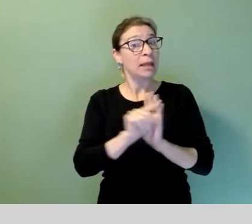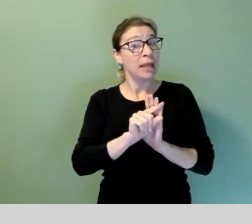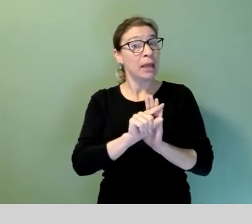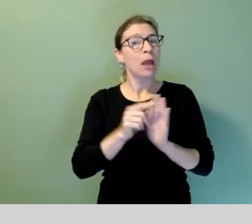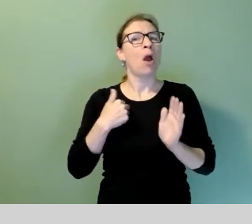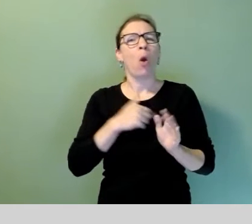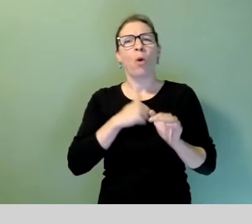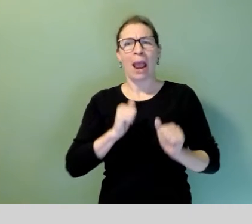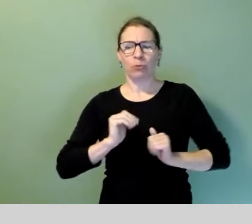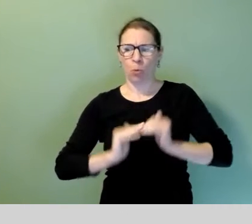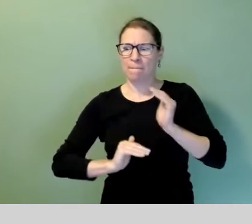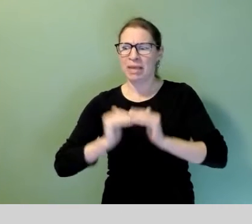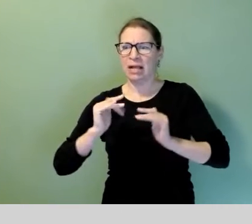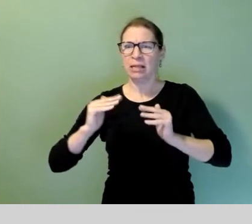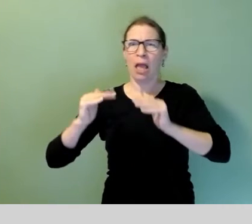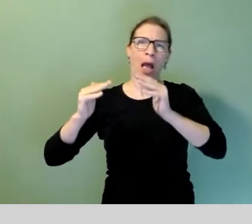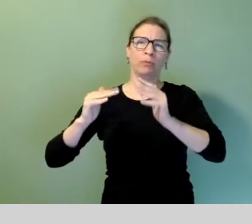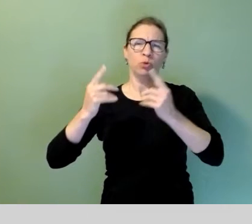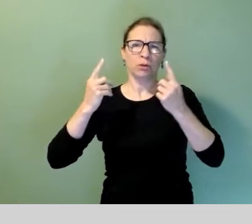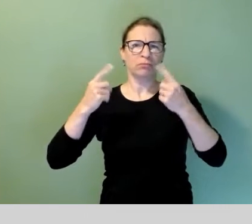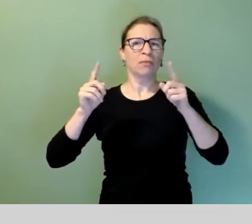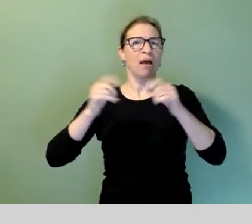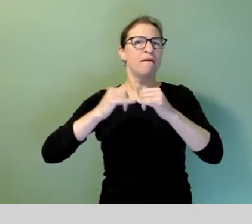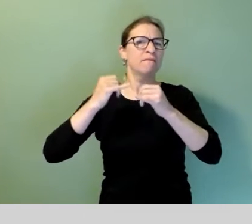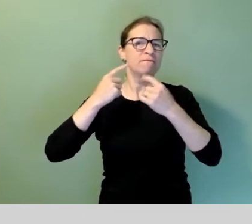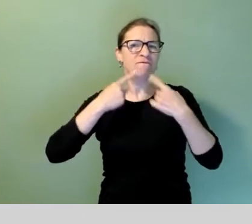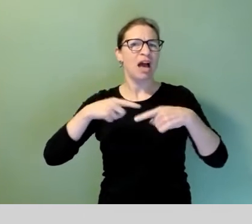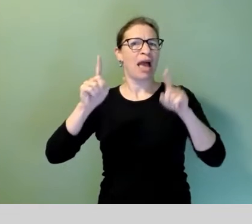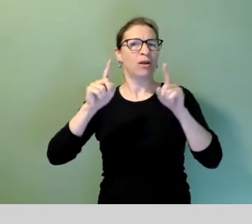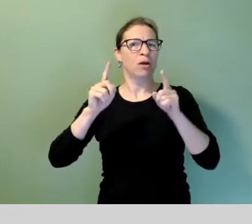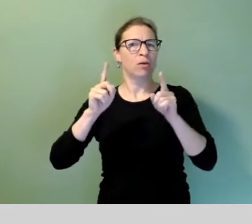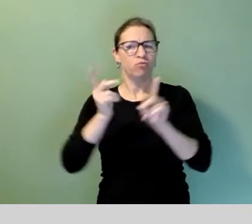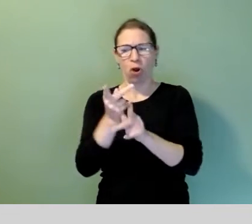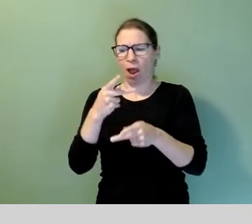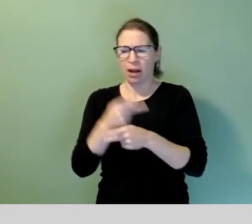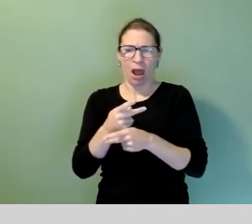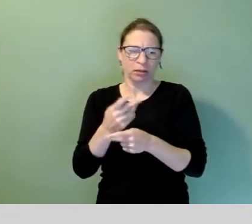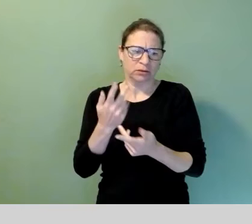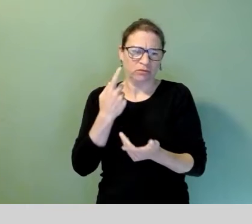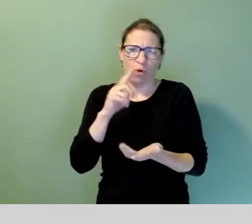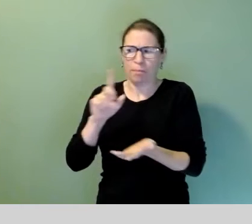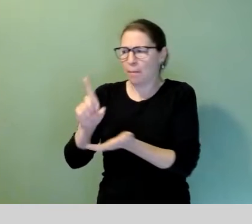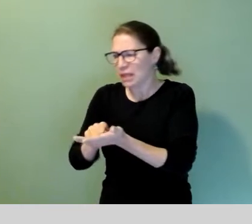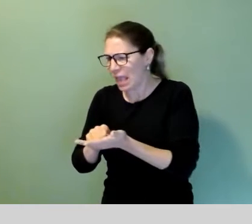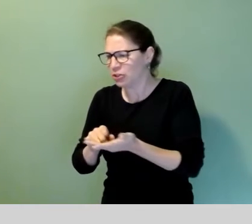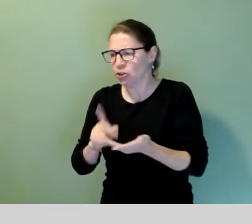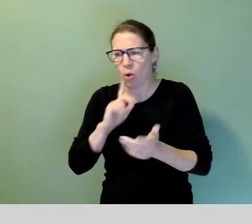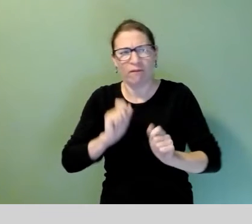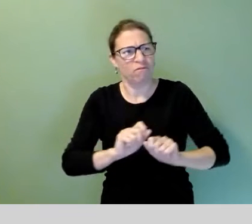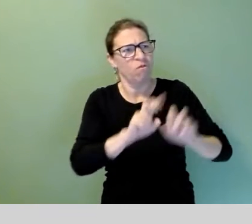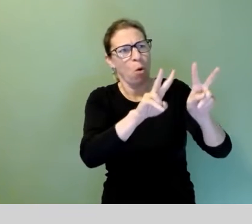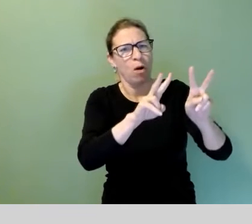we can build up towards the final product. Final product, that will go into a publication or website and so on.